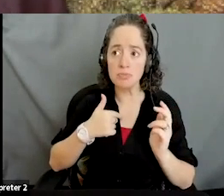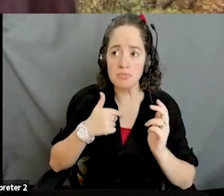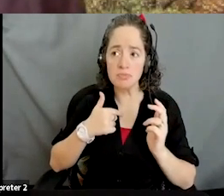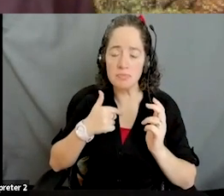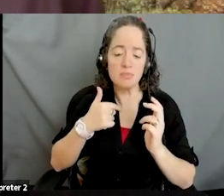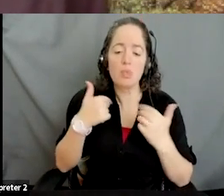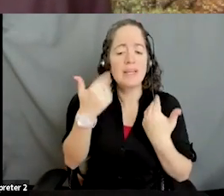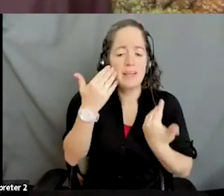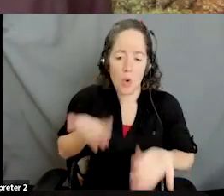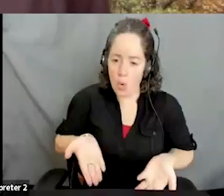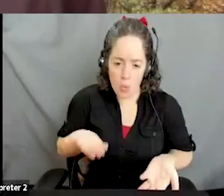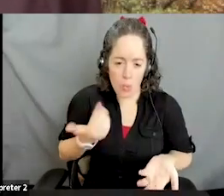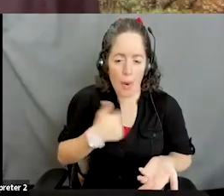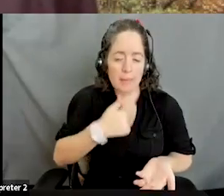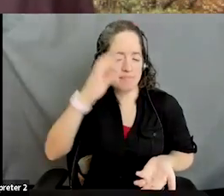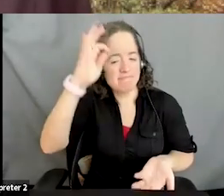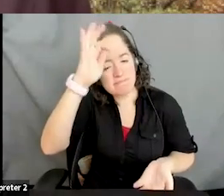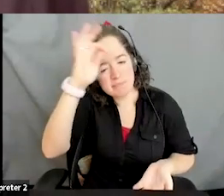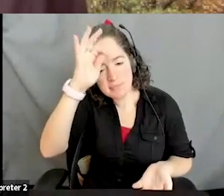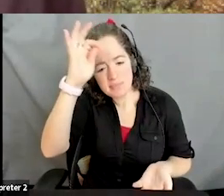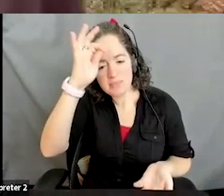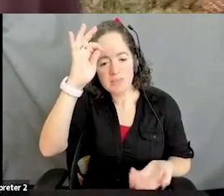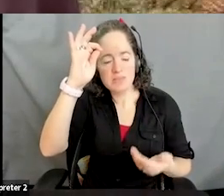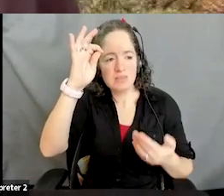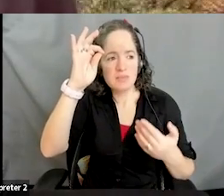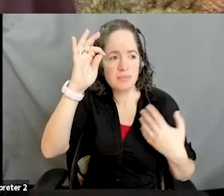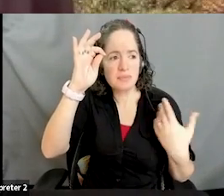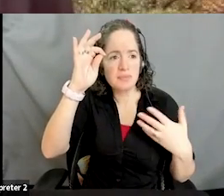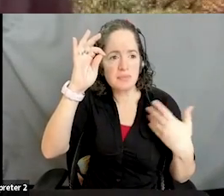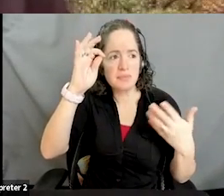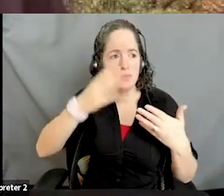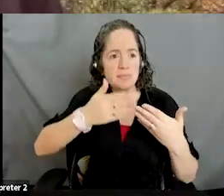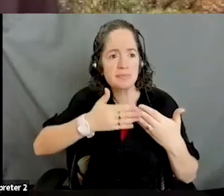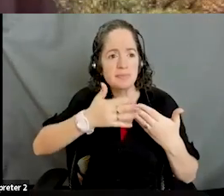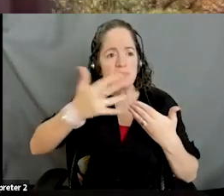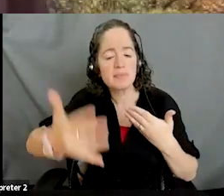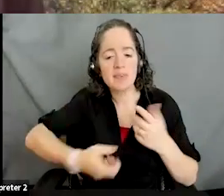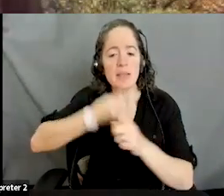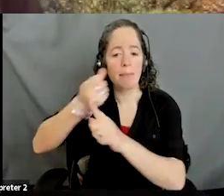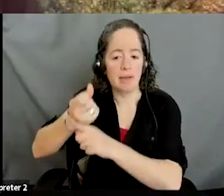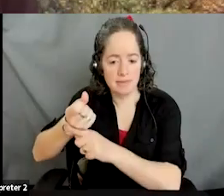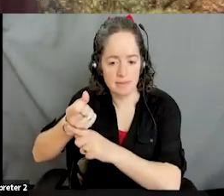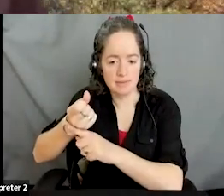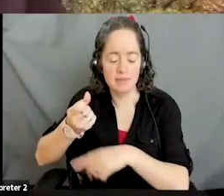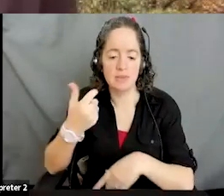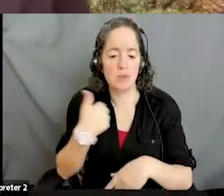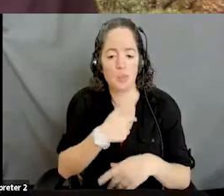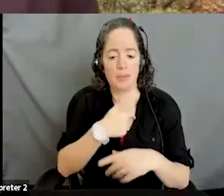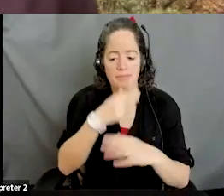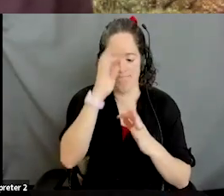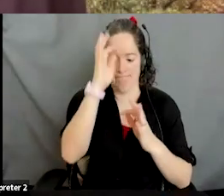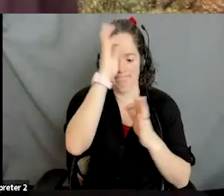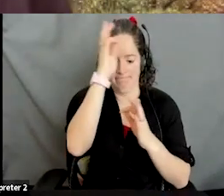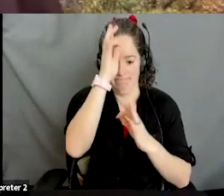We were ignorant of the impact of accessibility beyond our own users